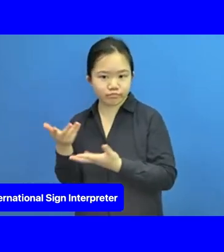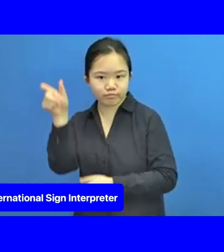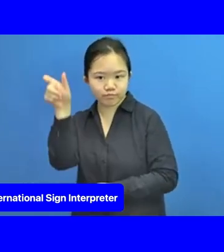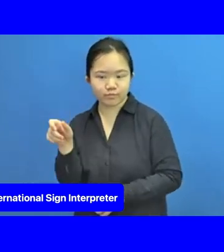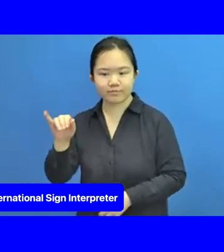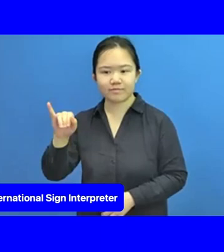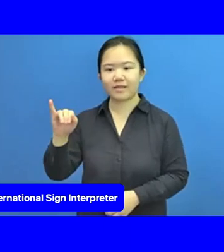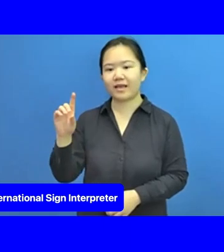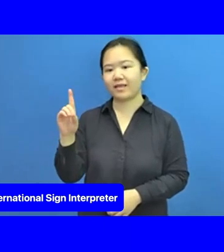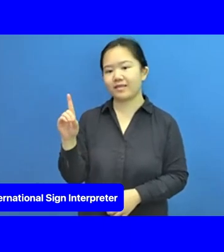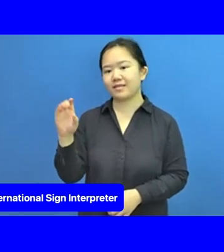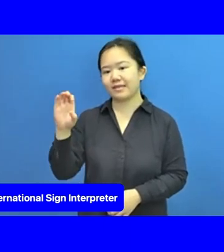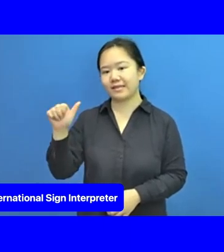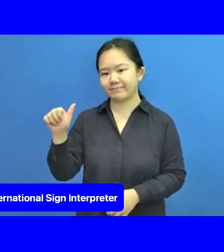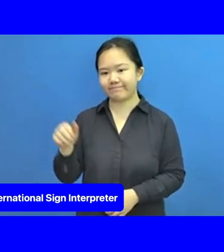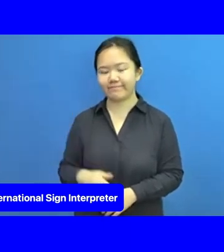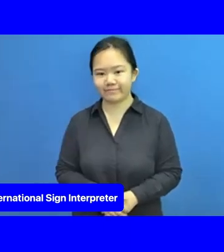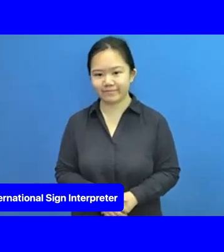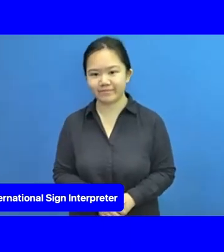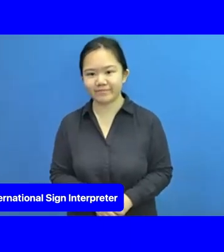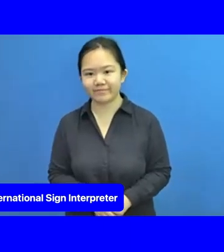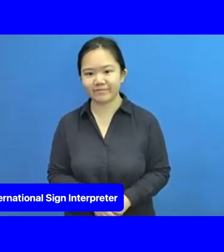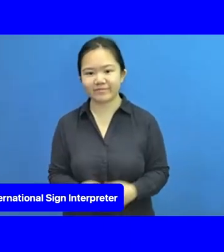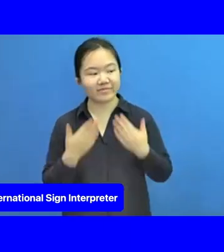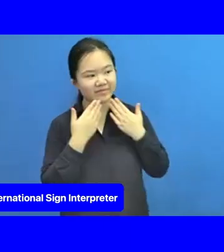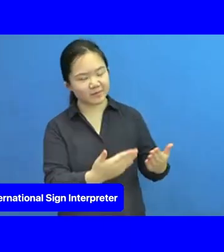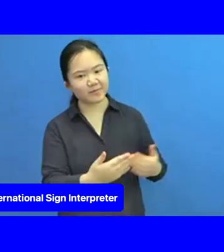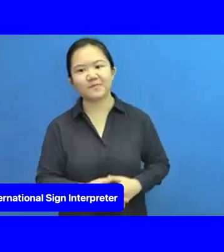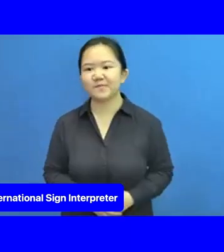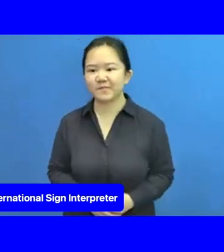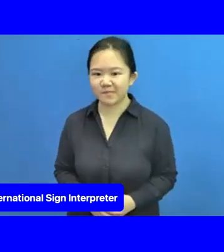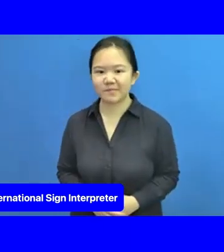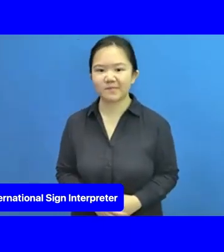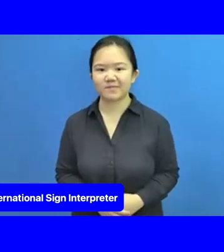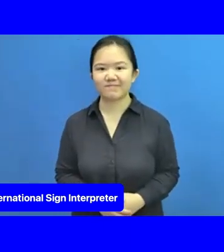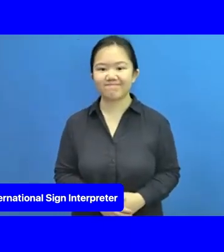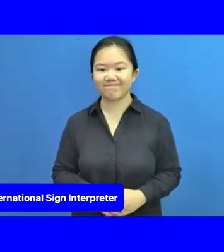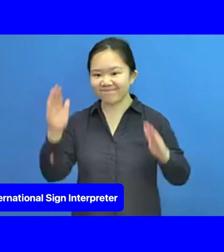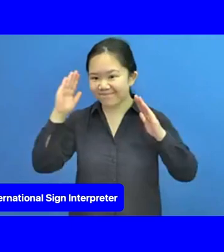During the first pilot we carried out mapping research and this research, but also in the whole pilot,